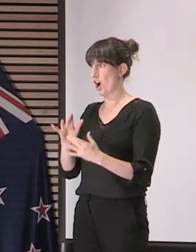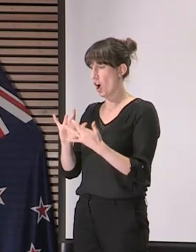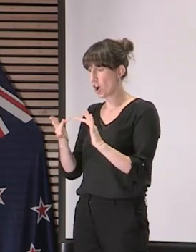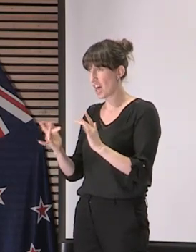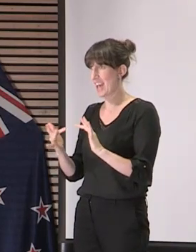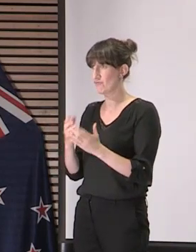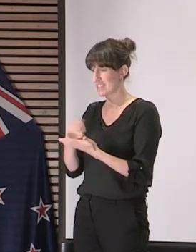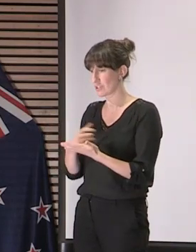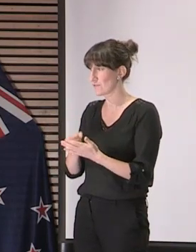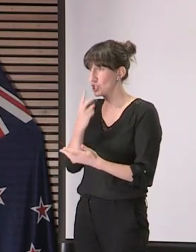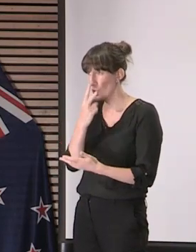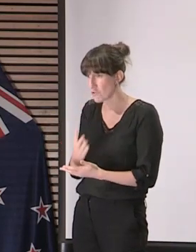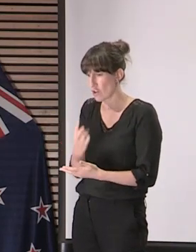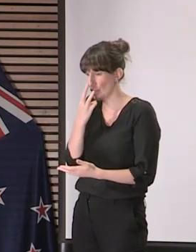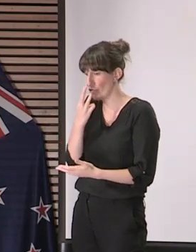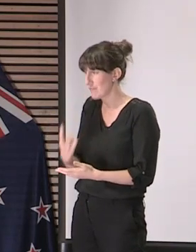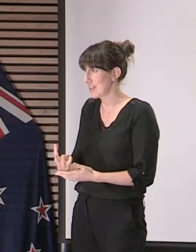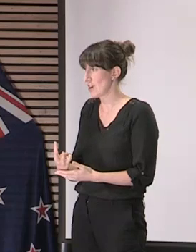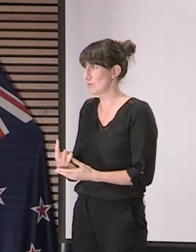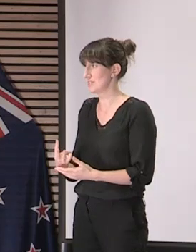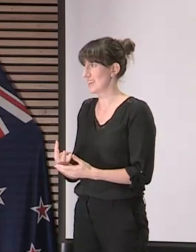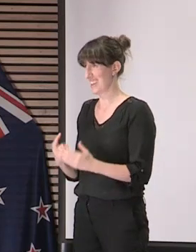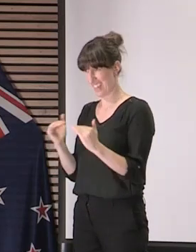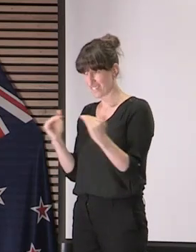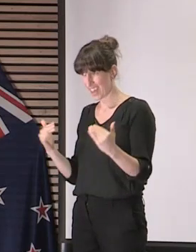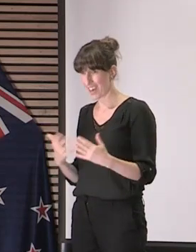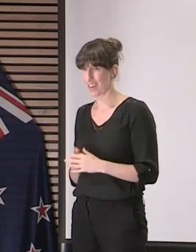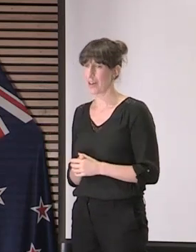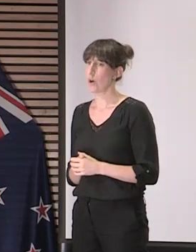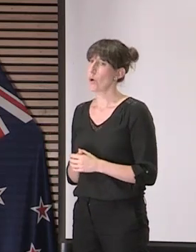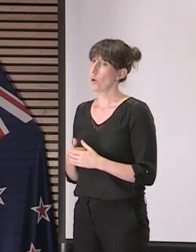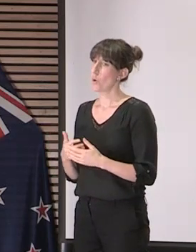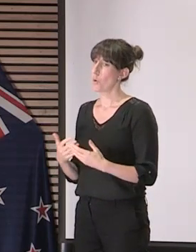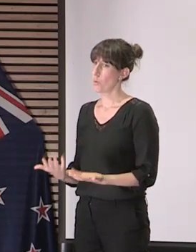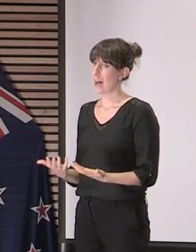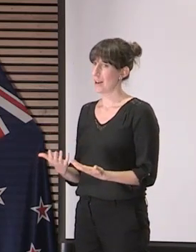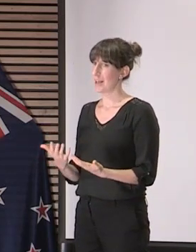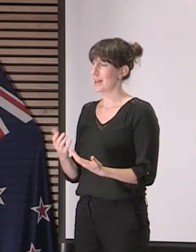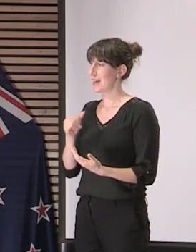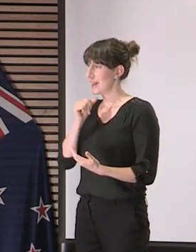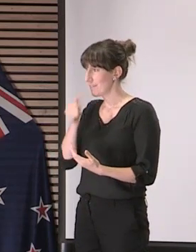materials? It's difficult. A lot of early learning services, the